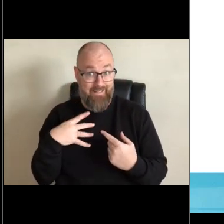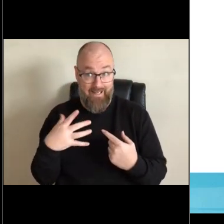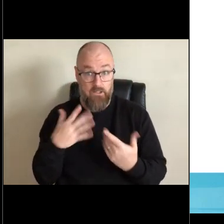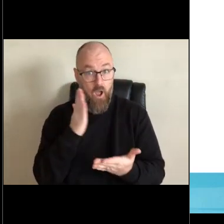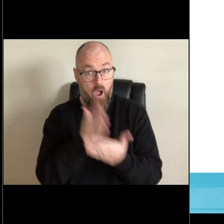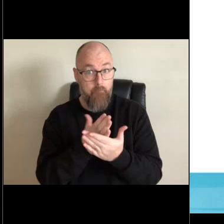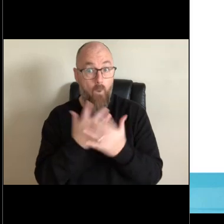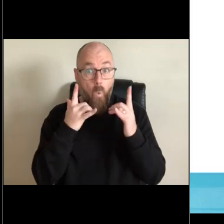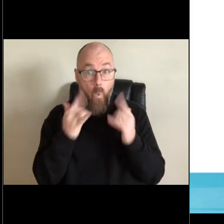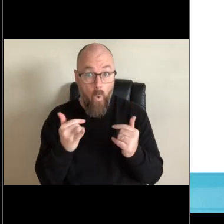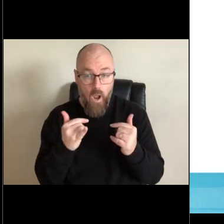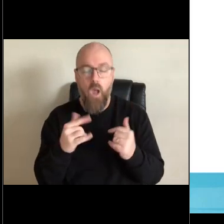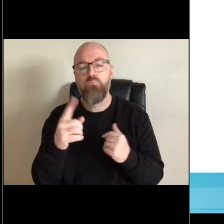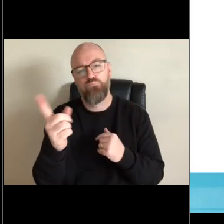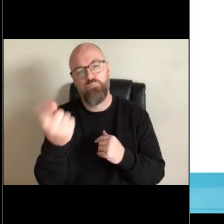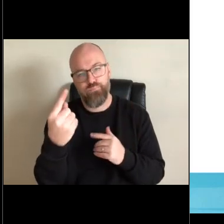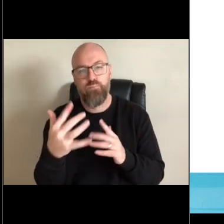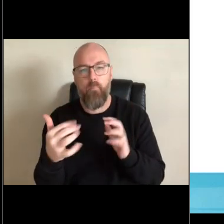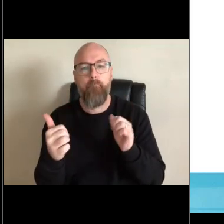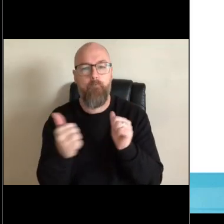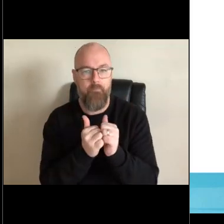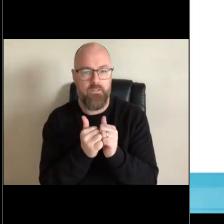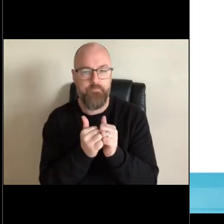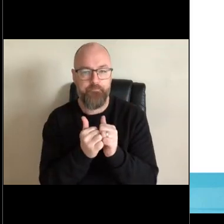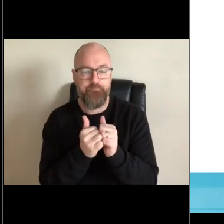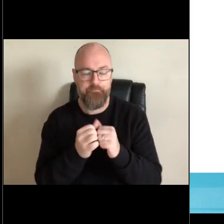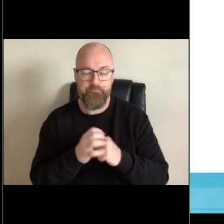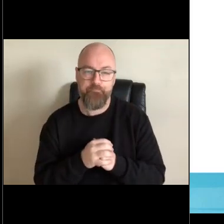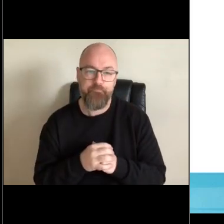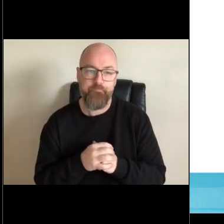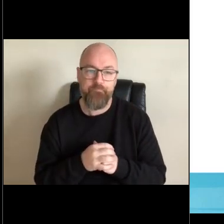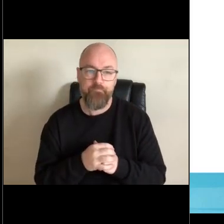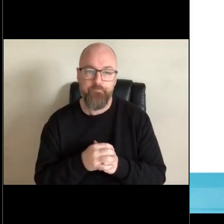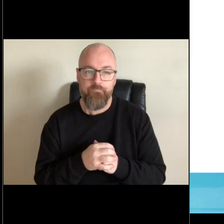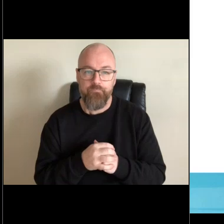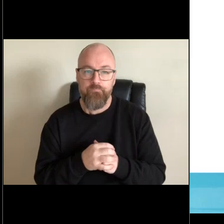a free legal advice appointment um subsequent to that if it's that they need ongoing legal